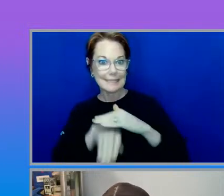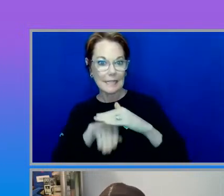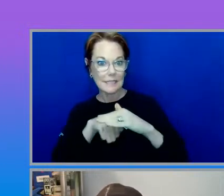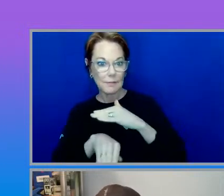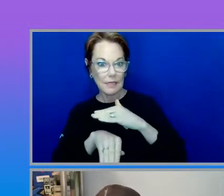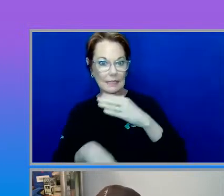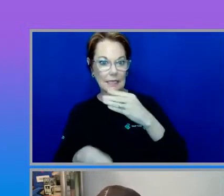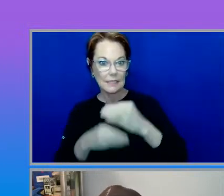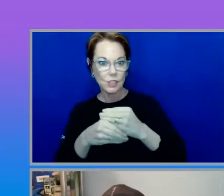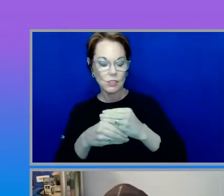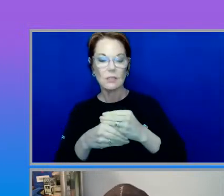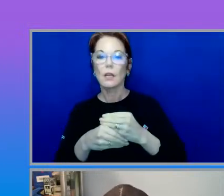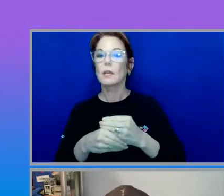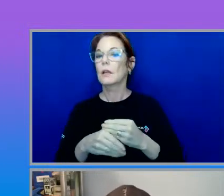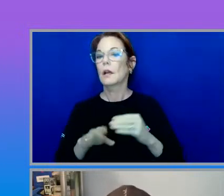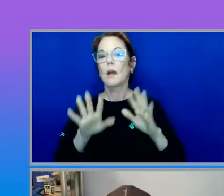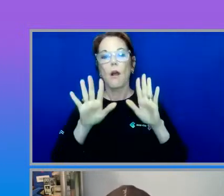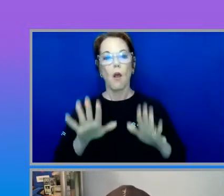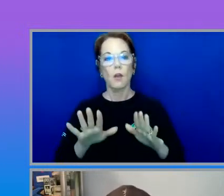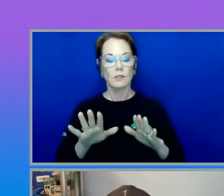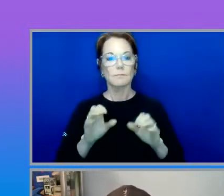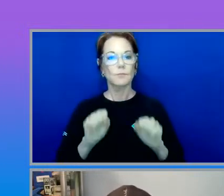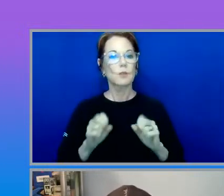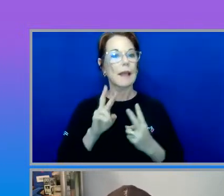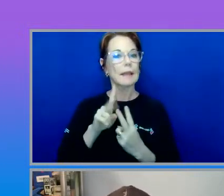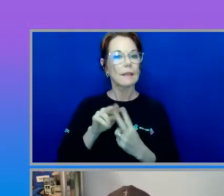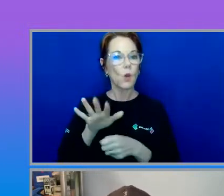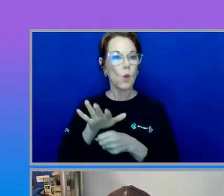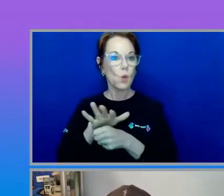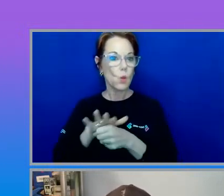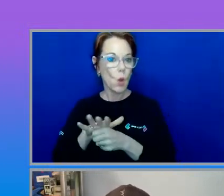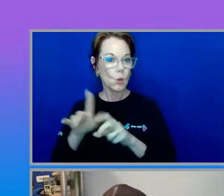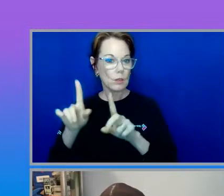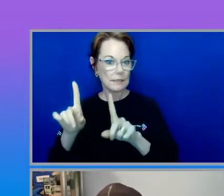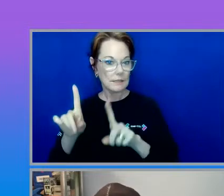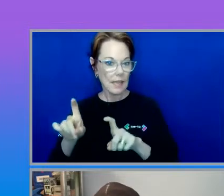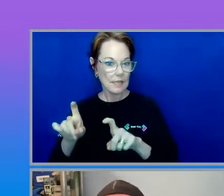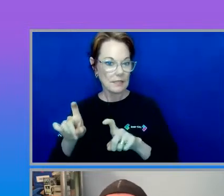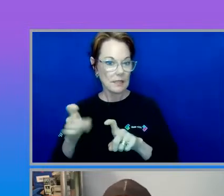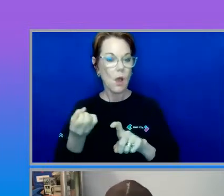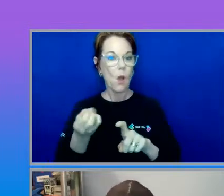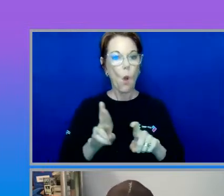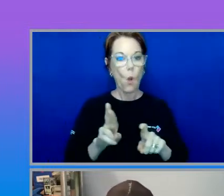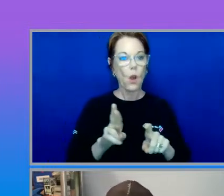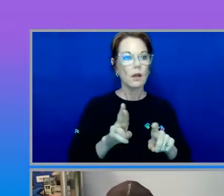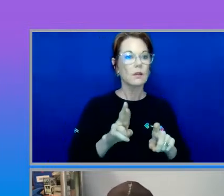you can run these tests locally or when you're running when